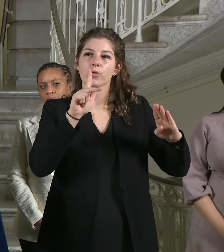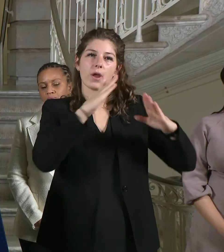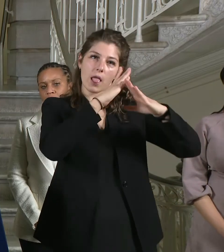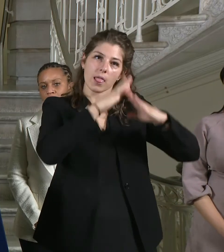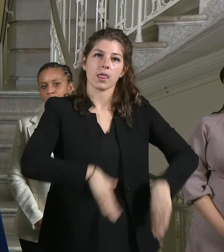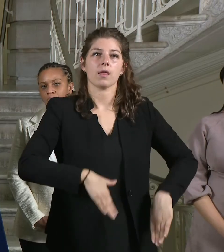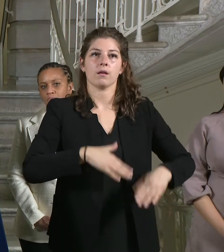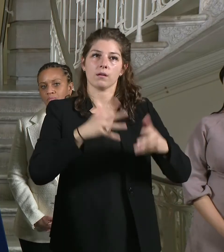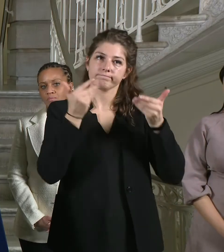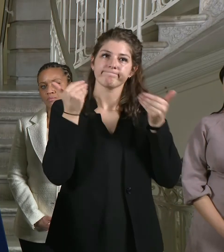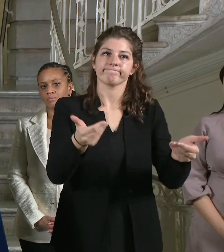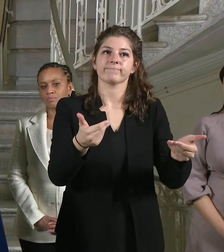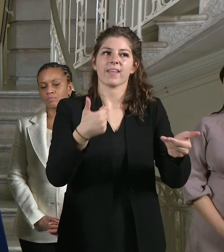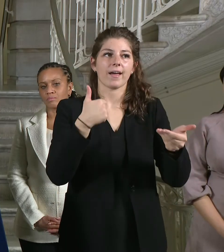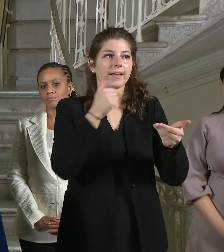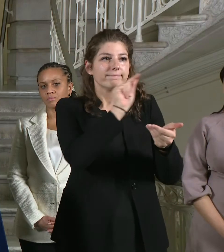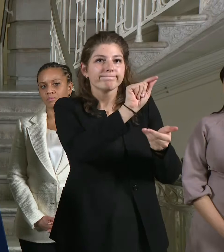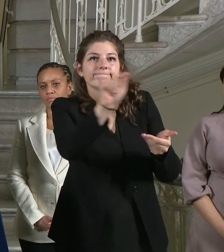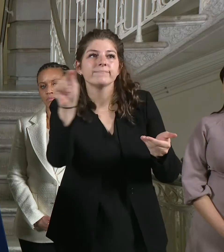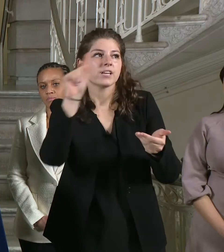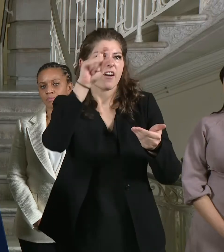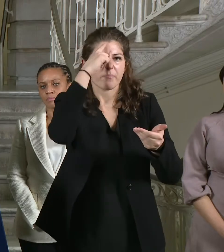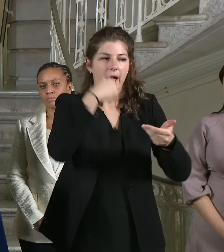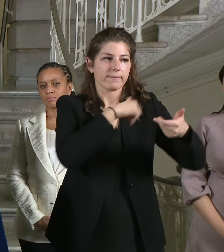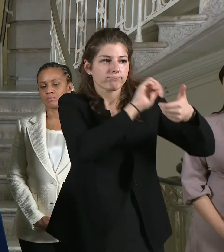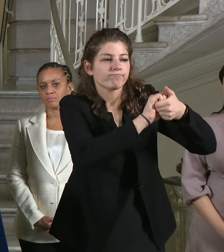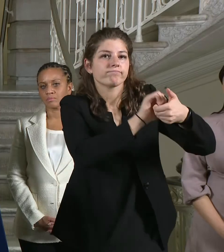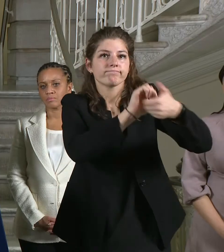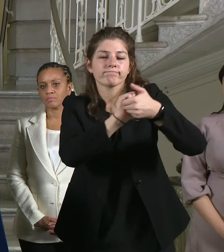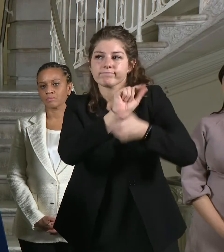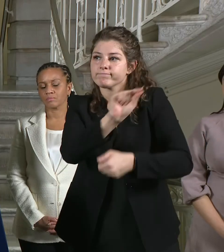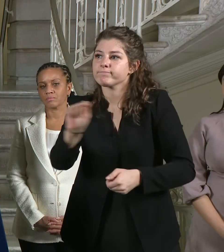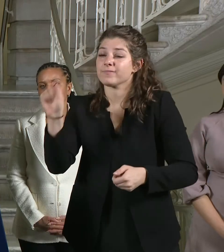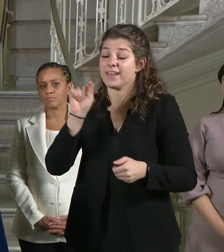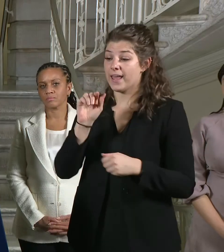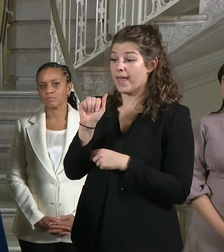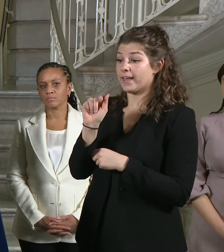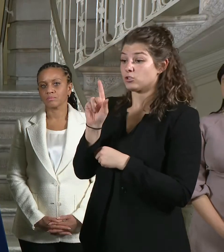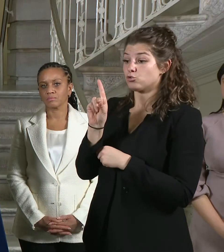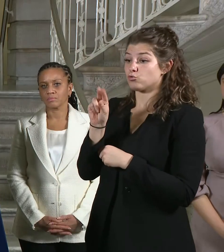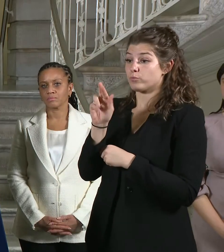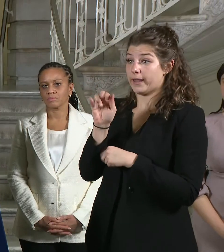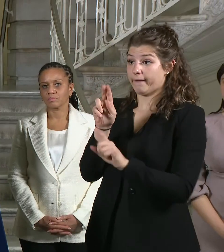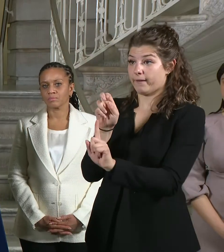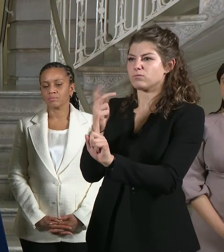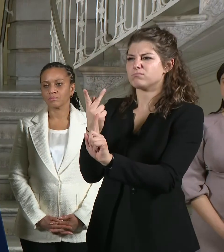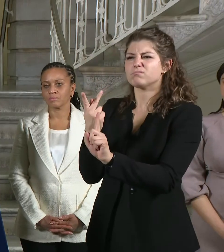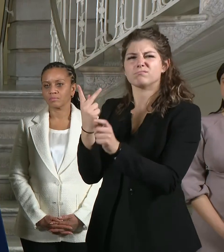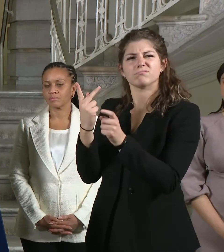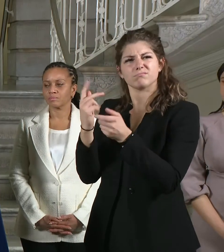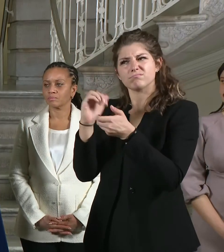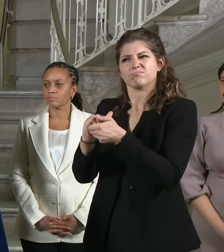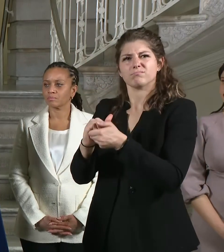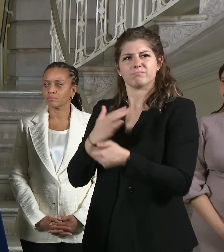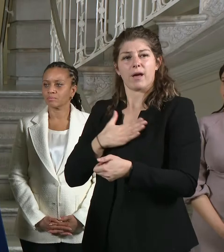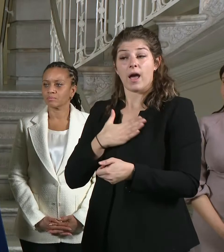UNFORTUNATE THAT THE DIALECT GOT IN THE WAY OF OUR SUCCESS AND THAT